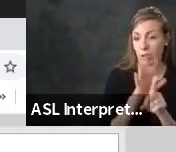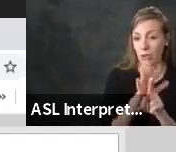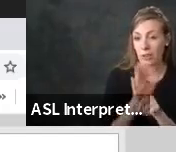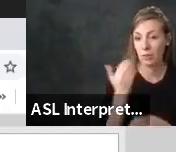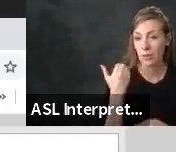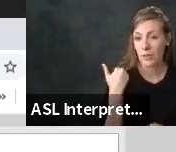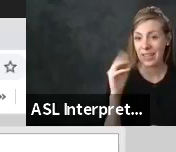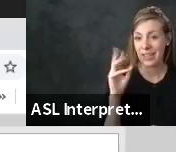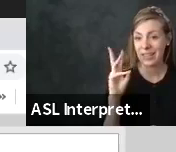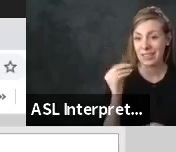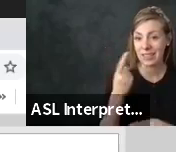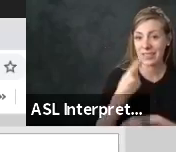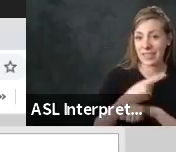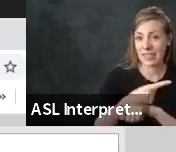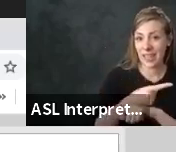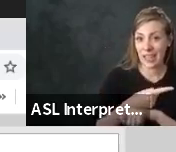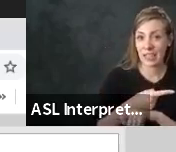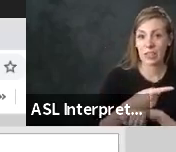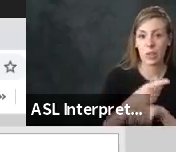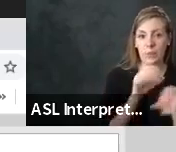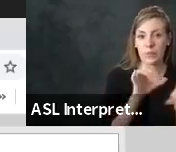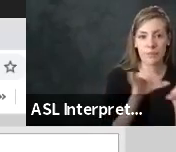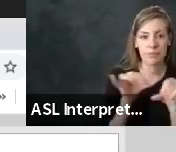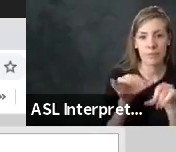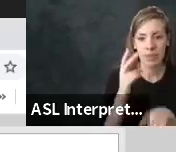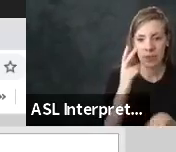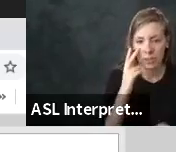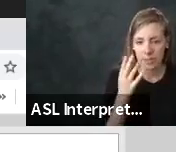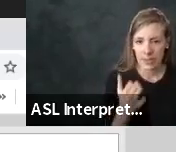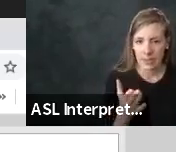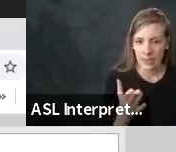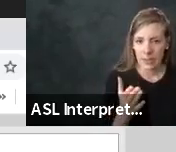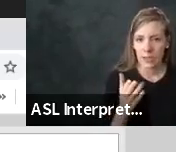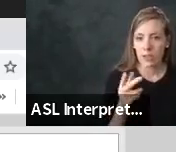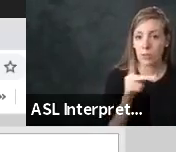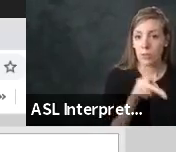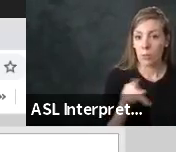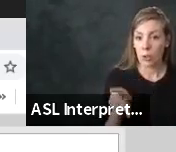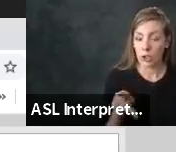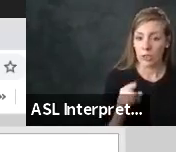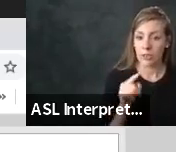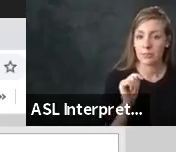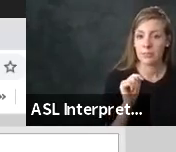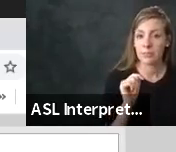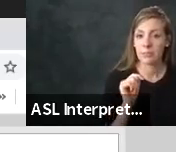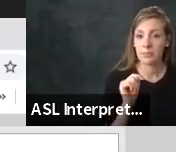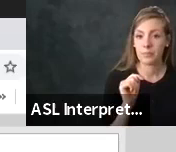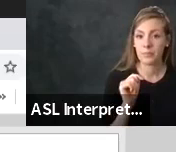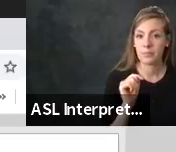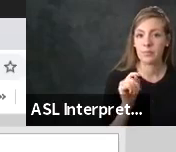So same here that you can see proportion and the proportion of the population, the